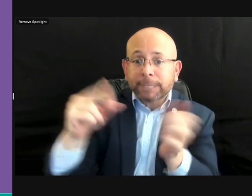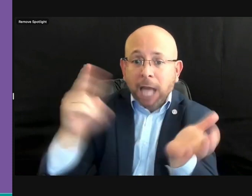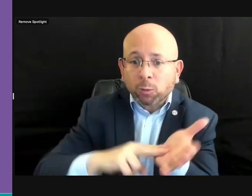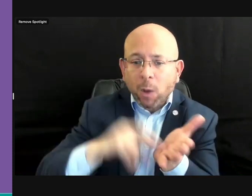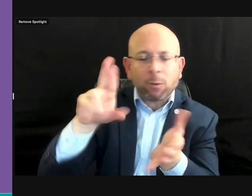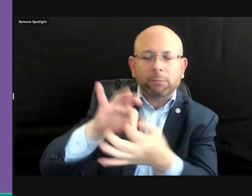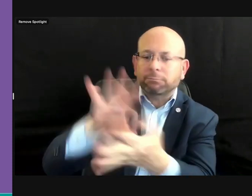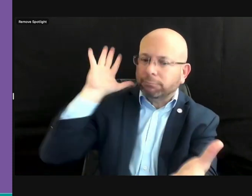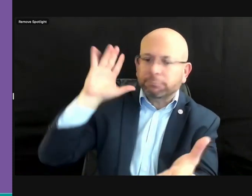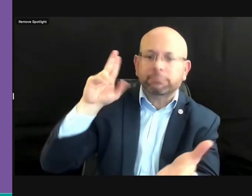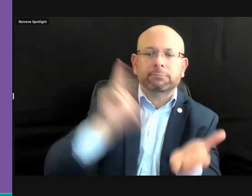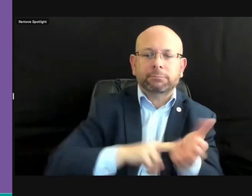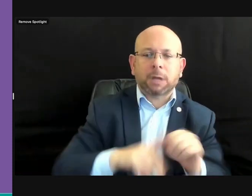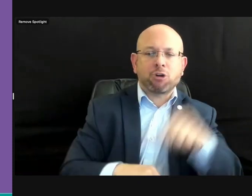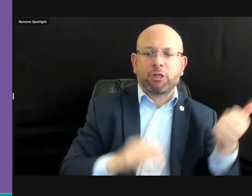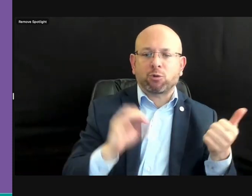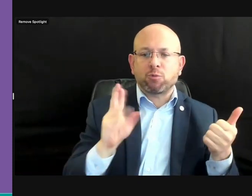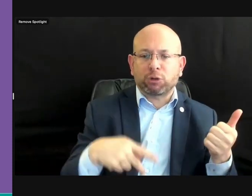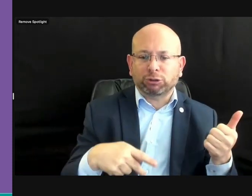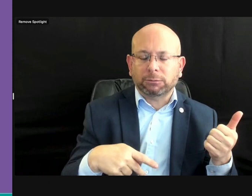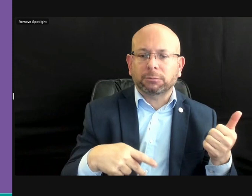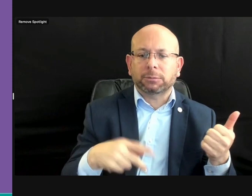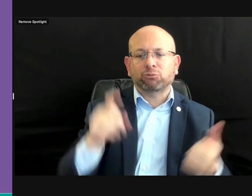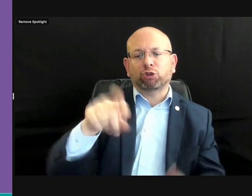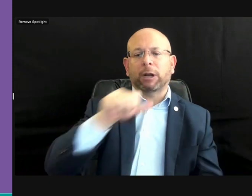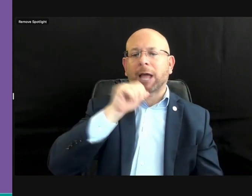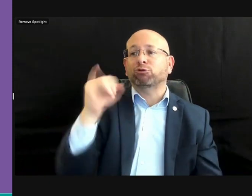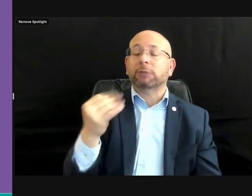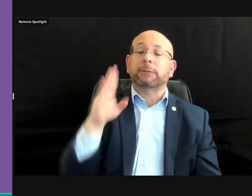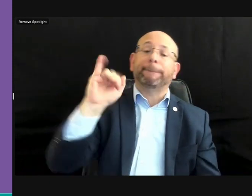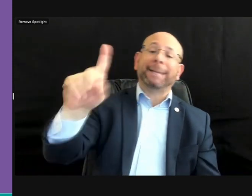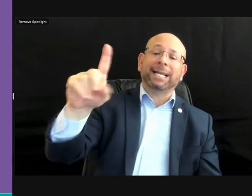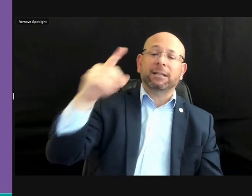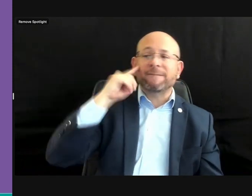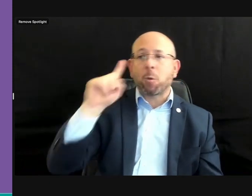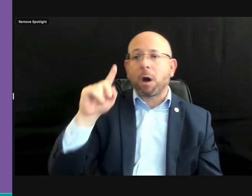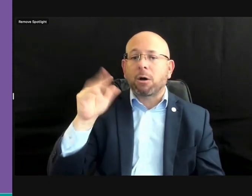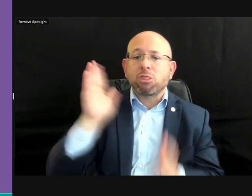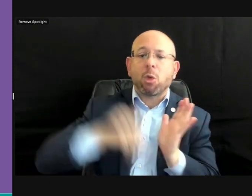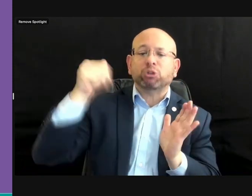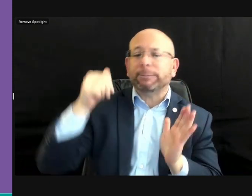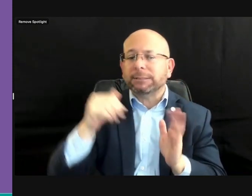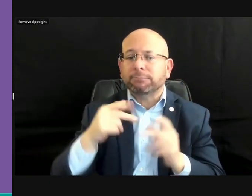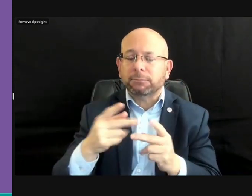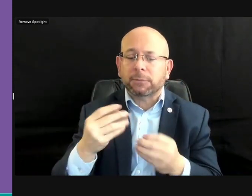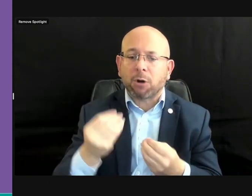to continue contracting with the company or revoke that contract and go through another RFP.